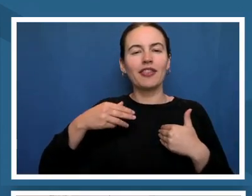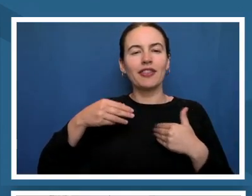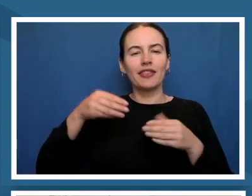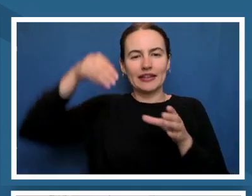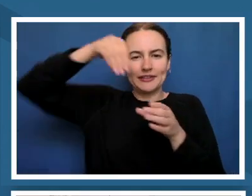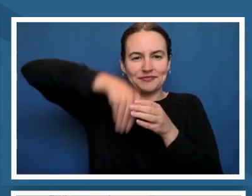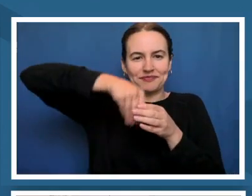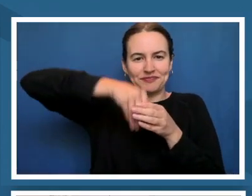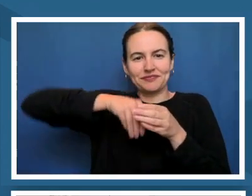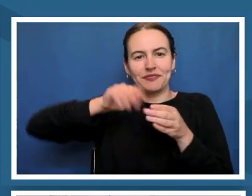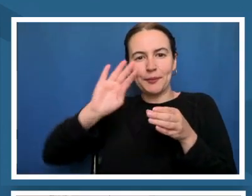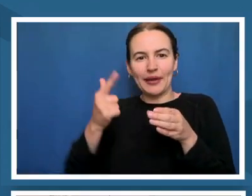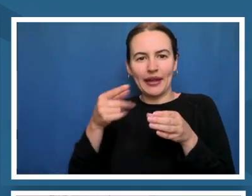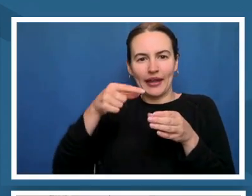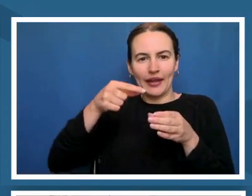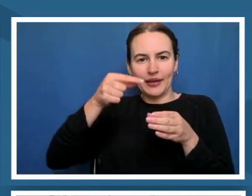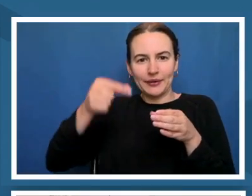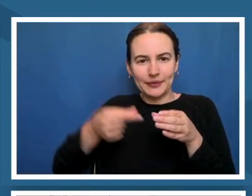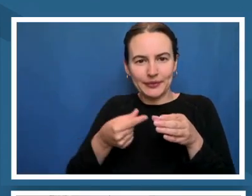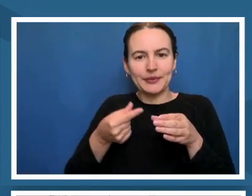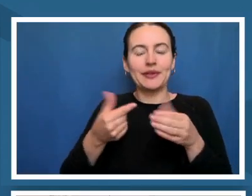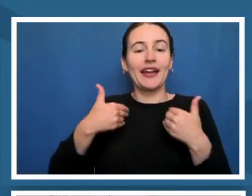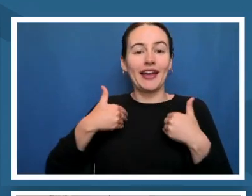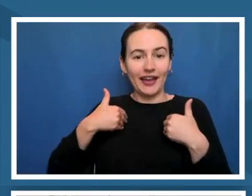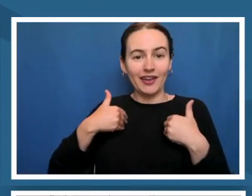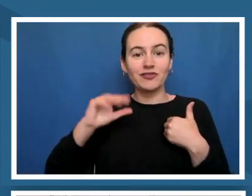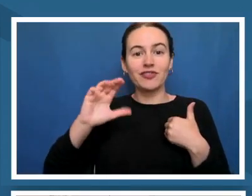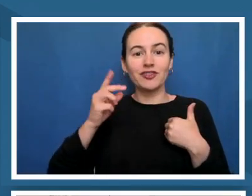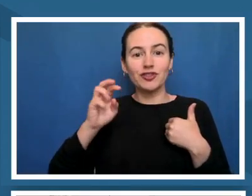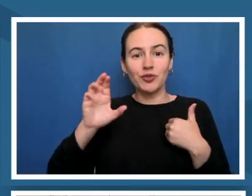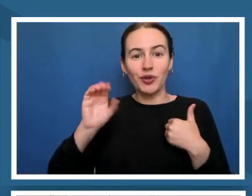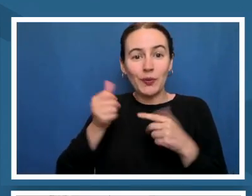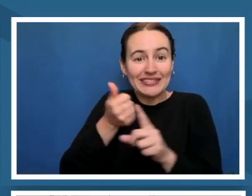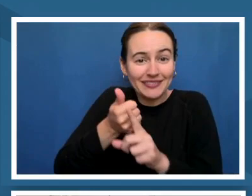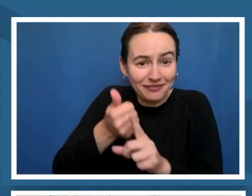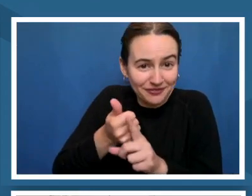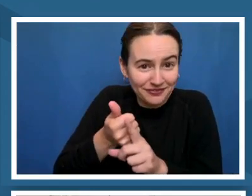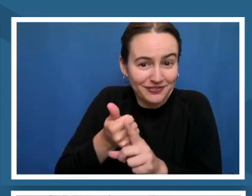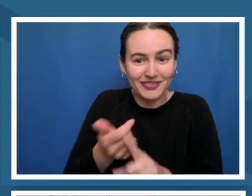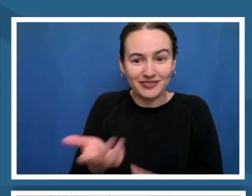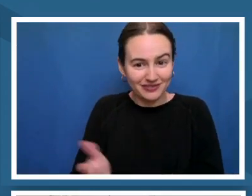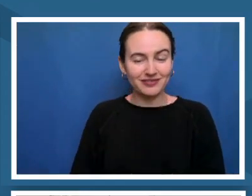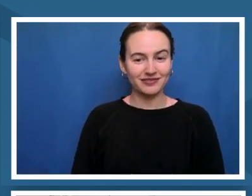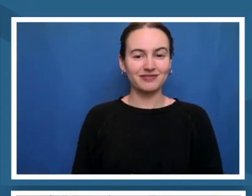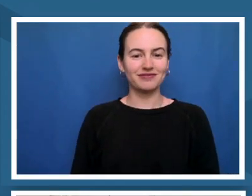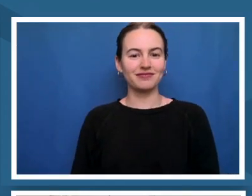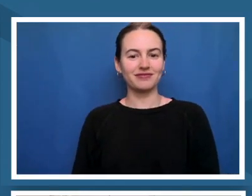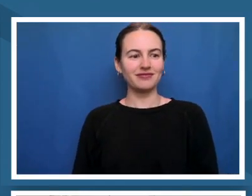you have the actual cheerio itself and everything that goes into there so you